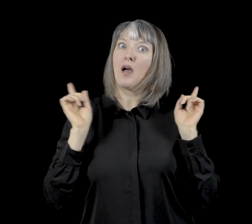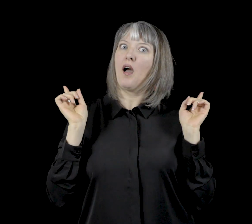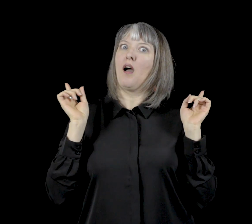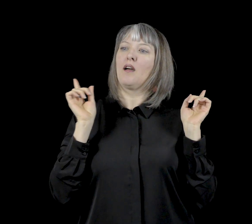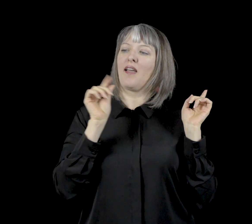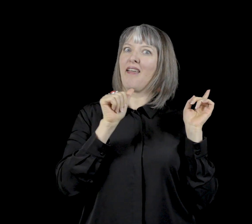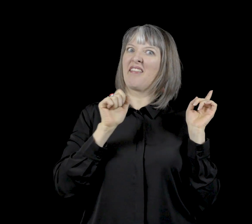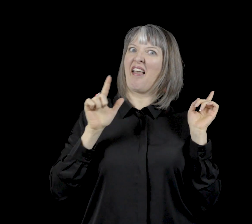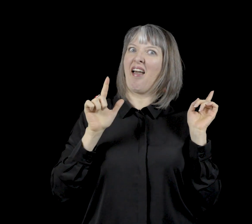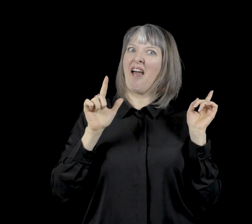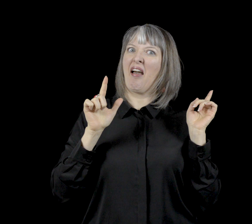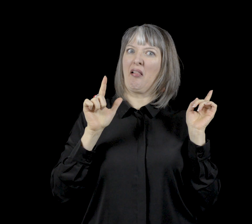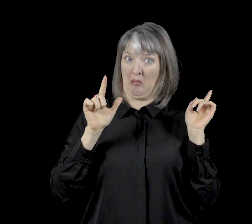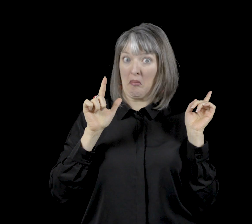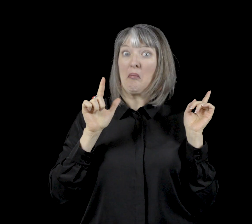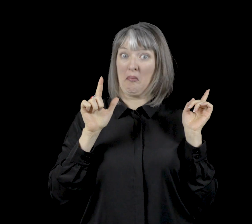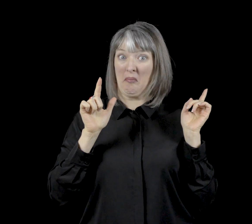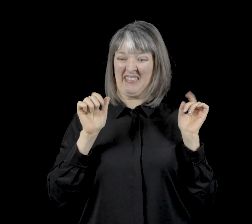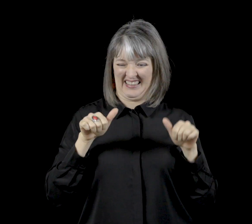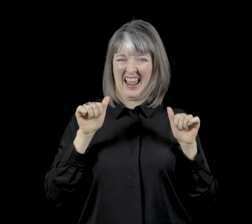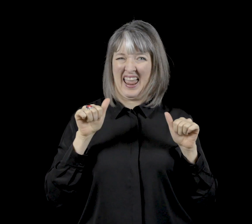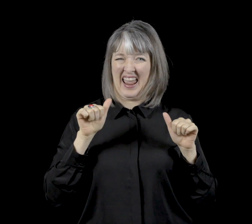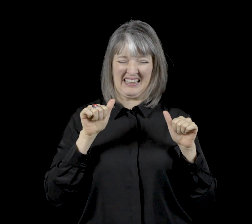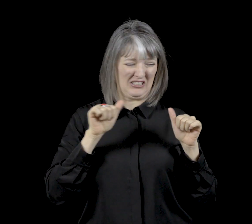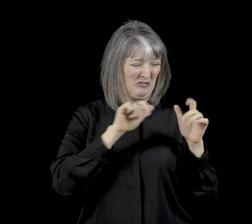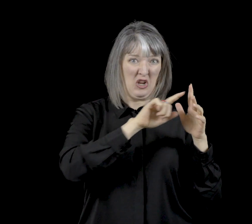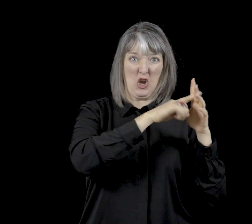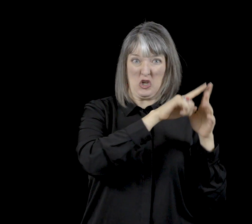However in ASL this is possible.